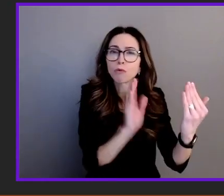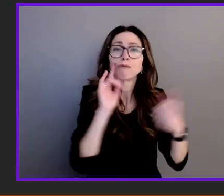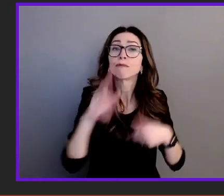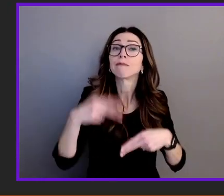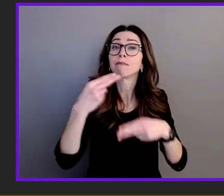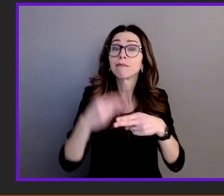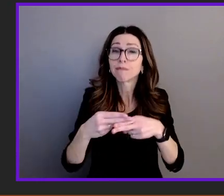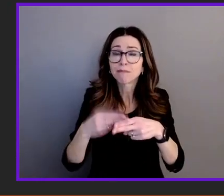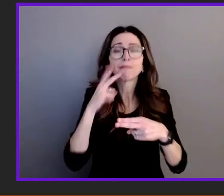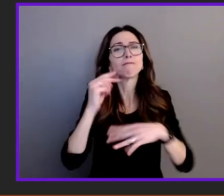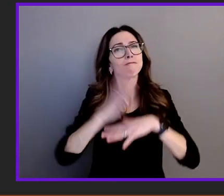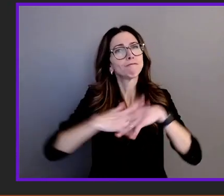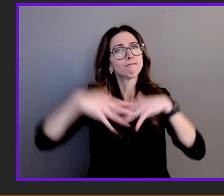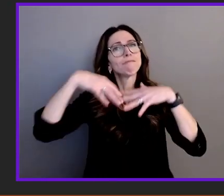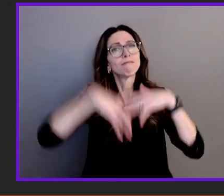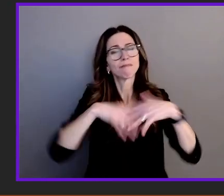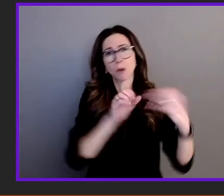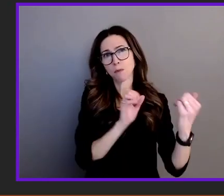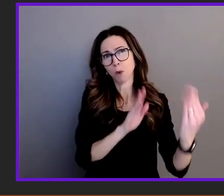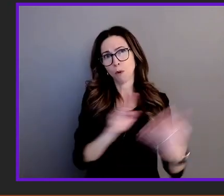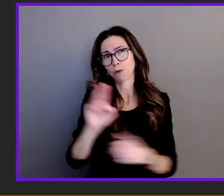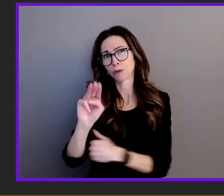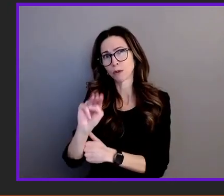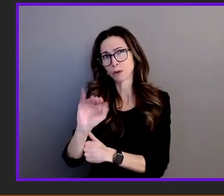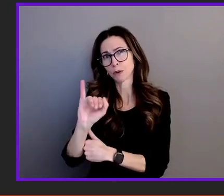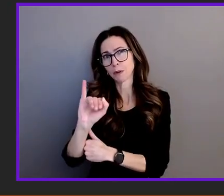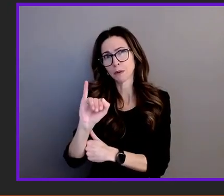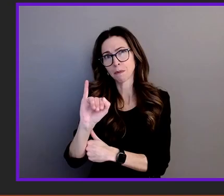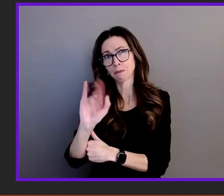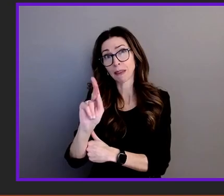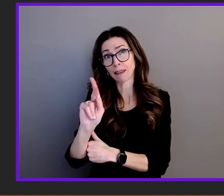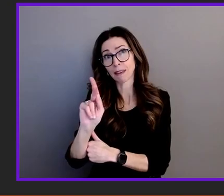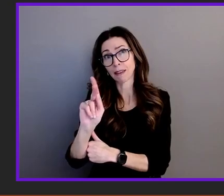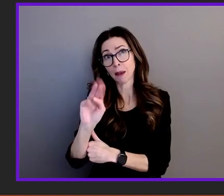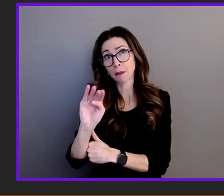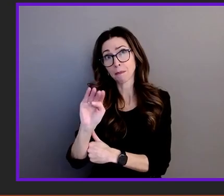which combines the strengths of the visions of the Indigenous and Western